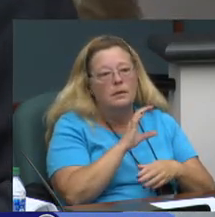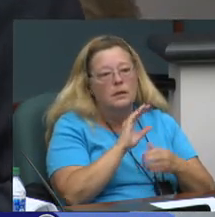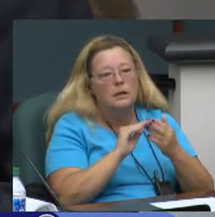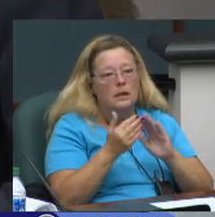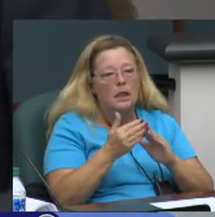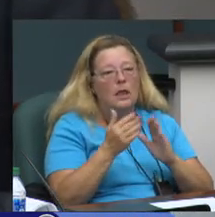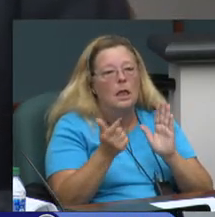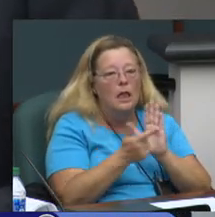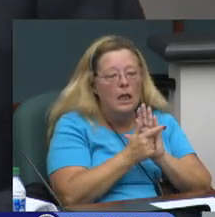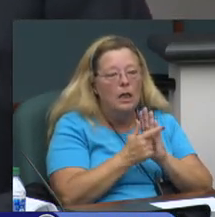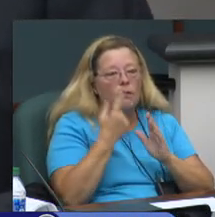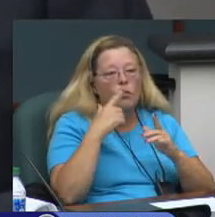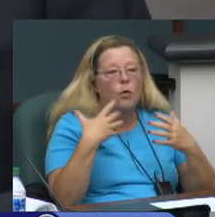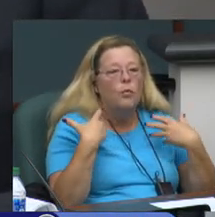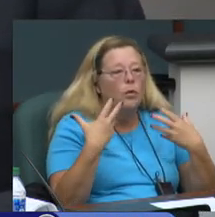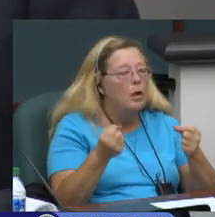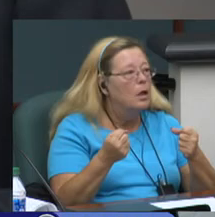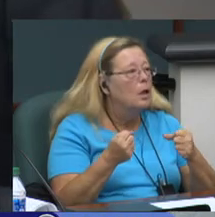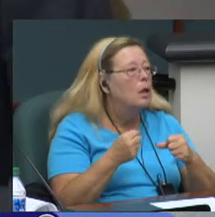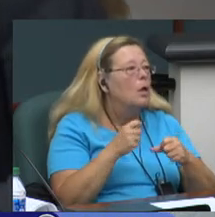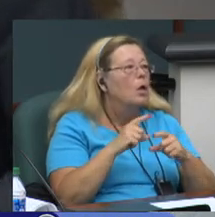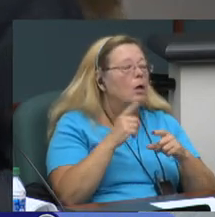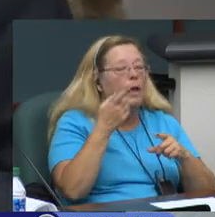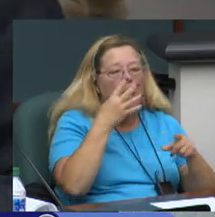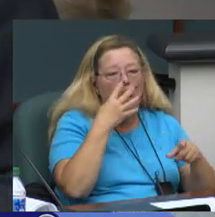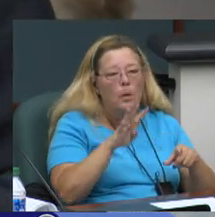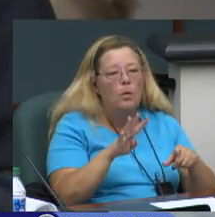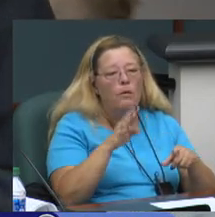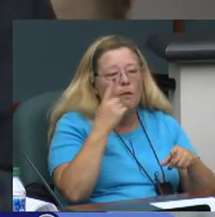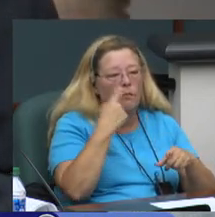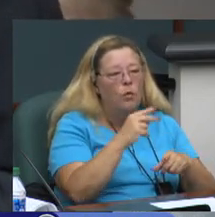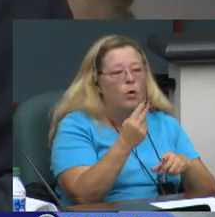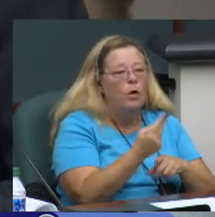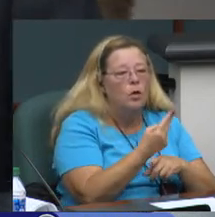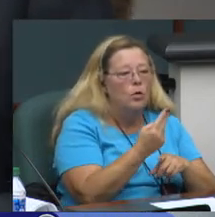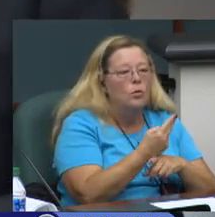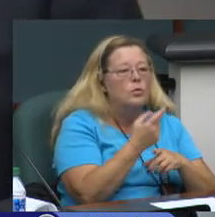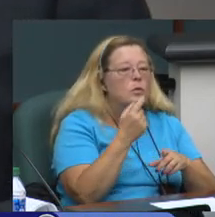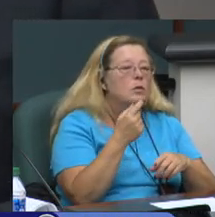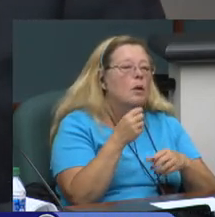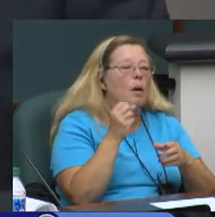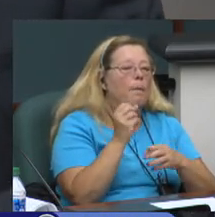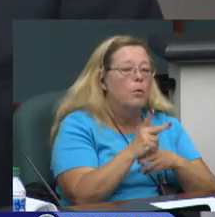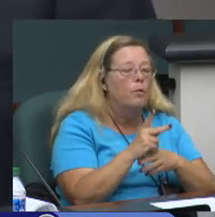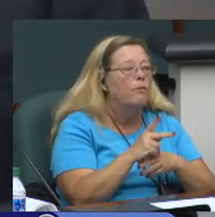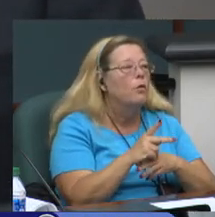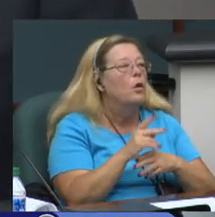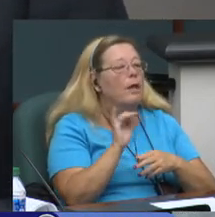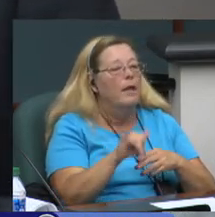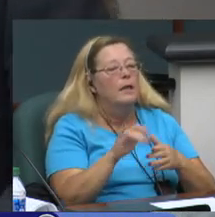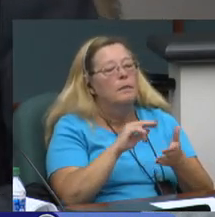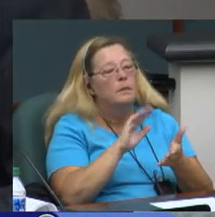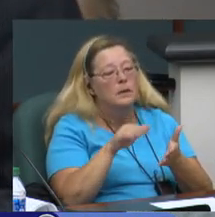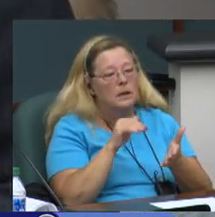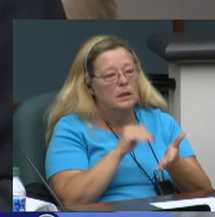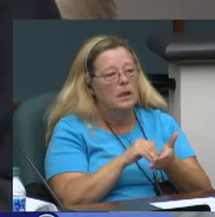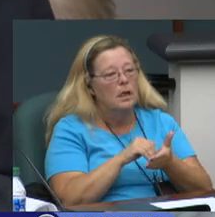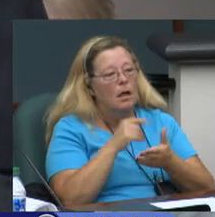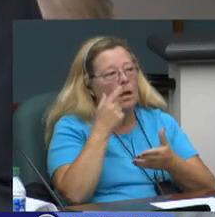recovery when they neglected to obtain a conditional use approval that that same Center was also the subject of an enforcement action by the state for